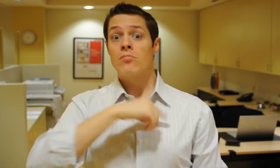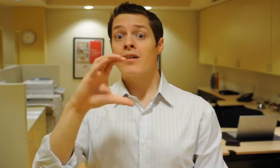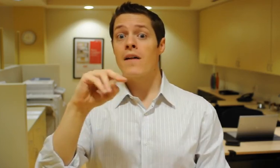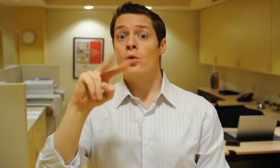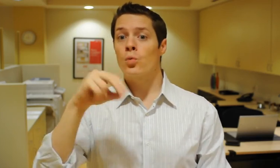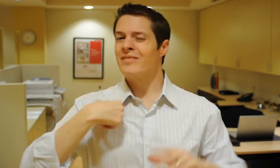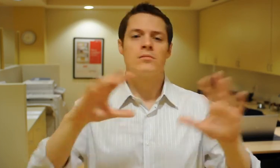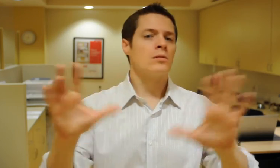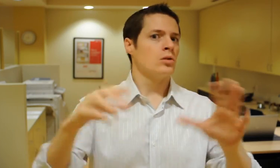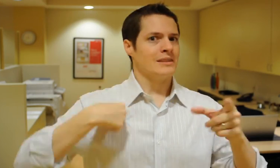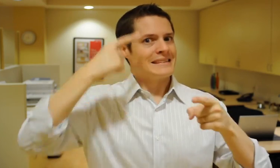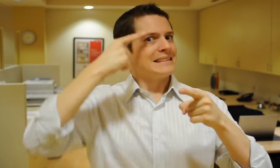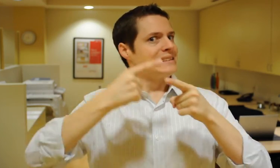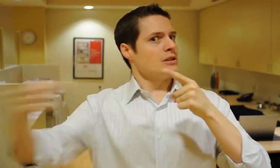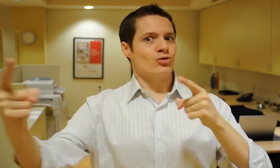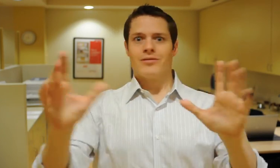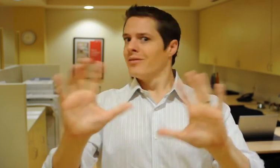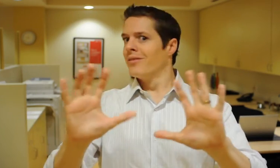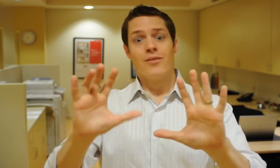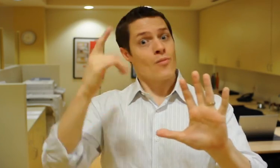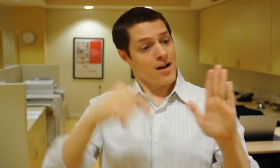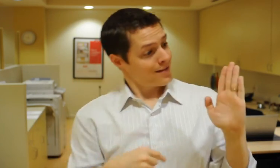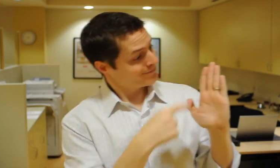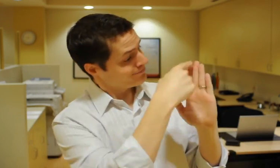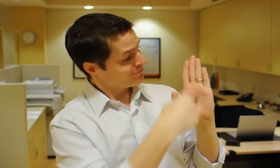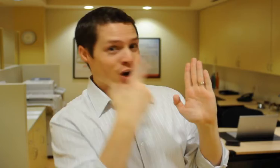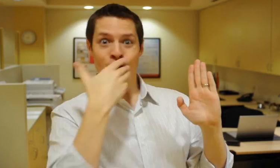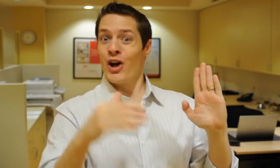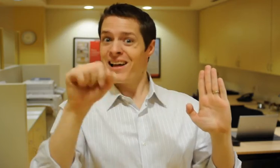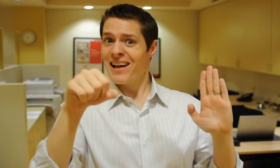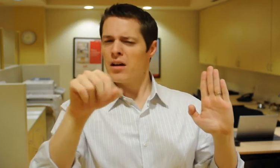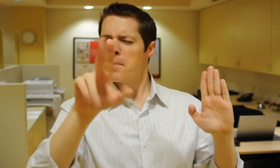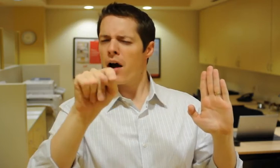We at Convo disagree with that. This is because on paper the companies' expenses may look good...